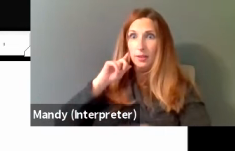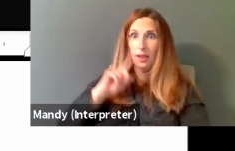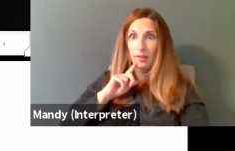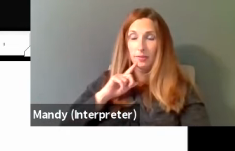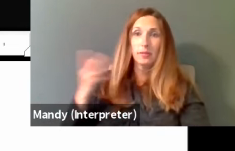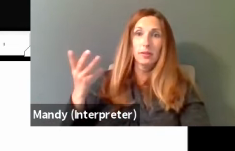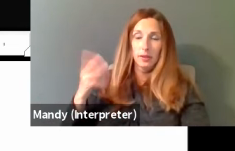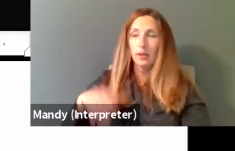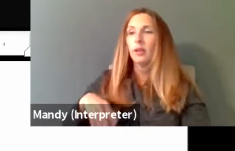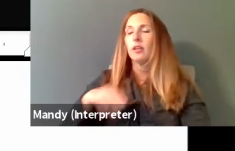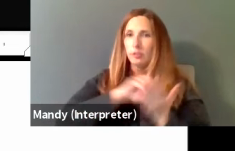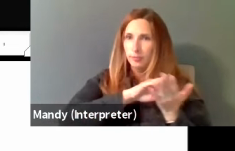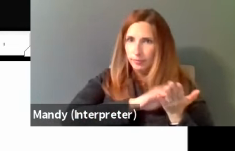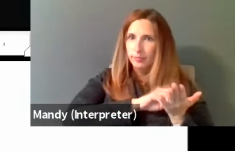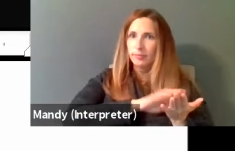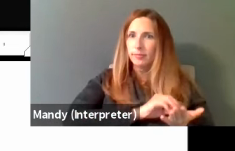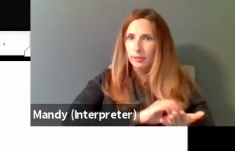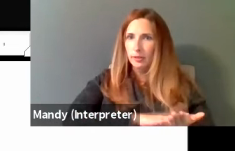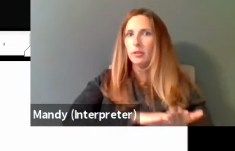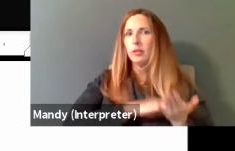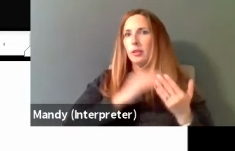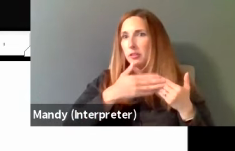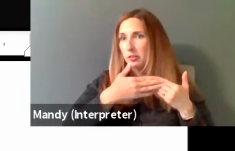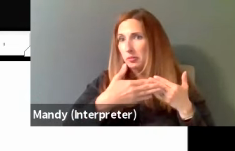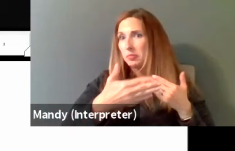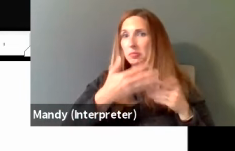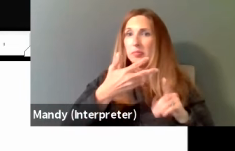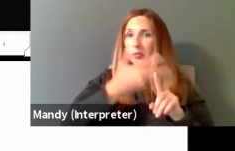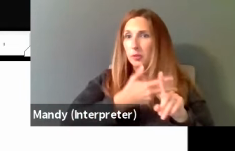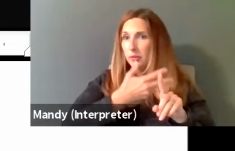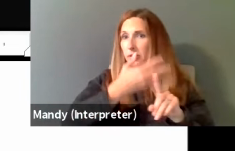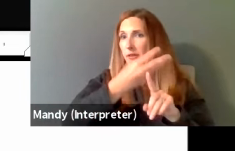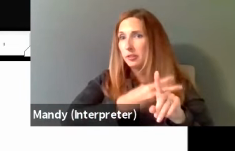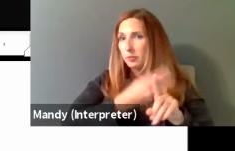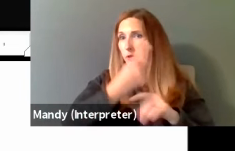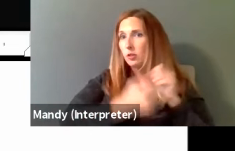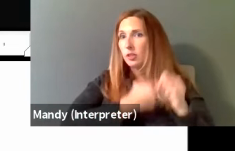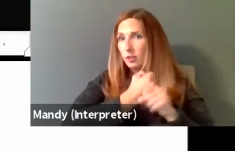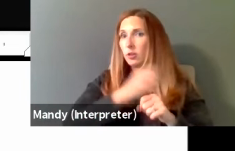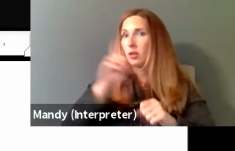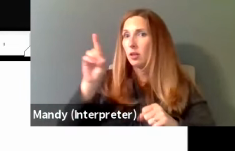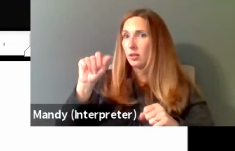And over a course of a quarter, six months, a year, that data becomes very important,